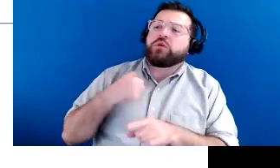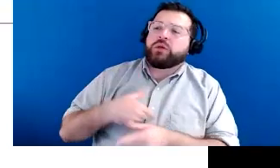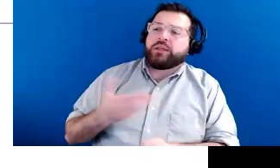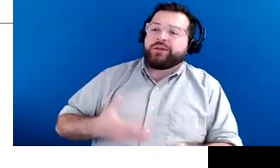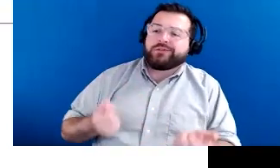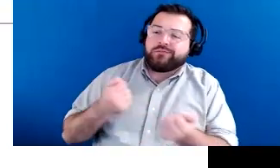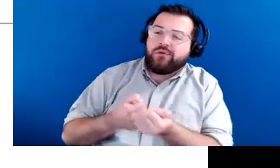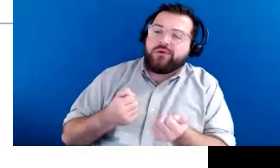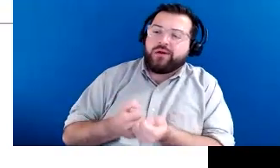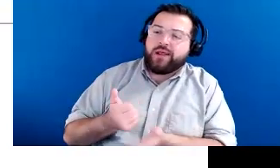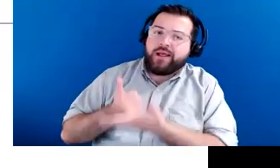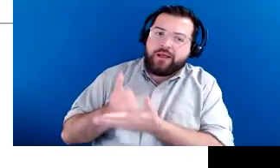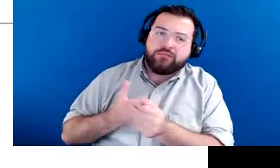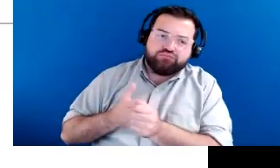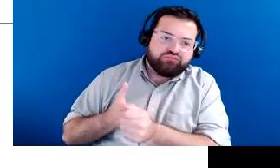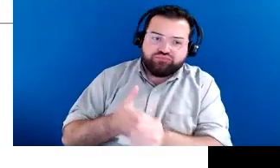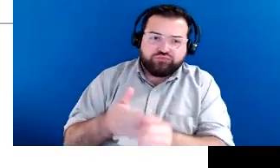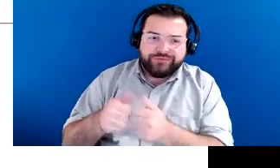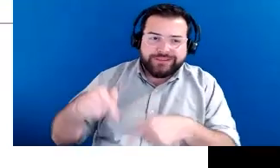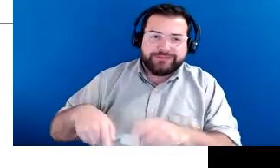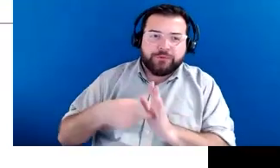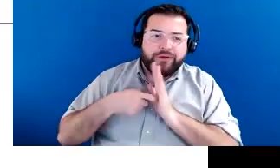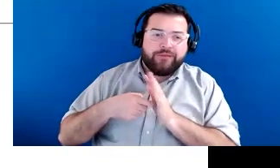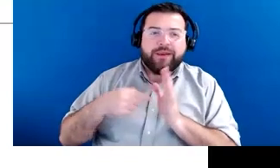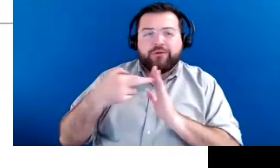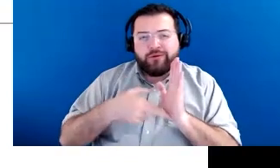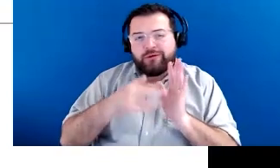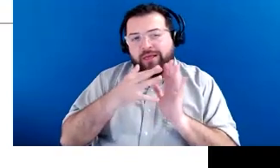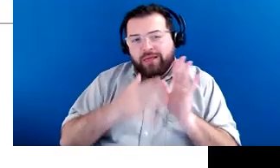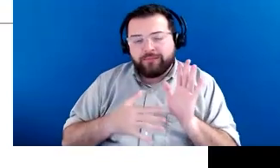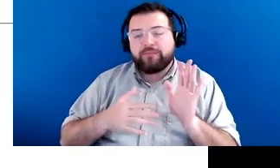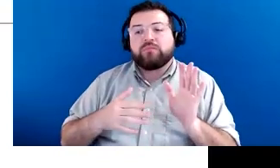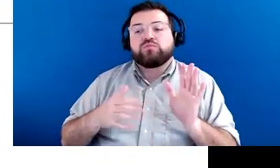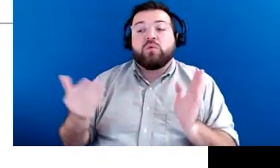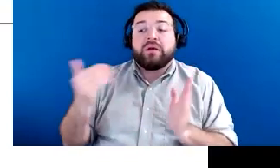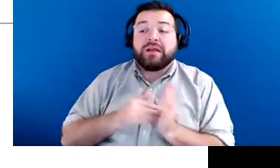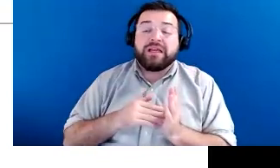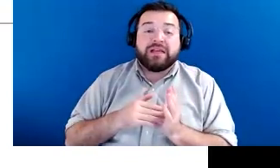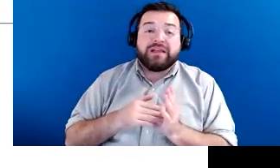with this, requirement and regulations and all of that. And so, again, you know, just, feel free